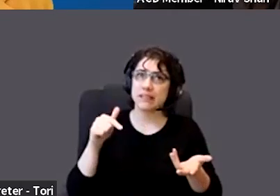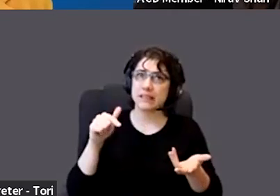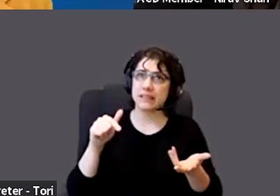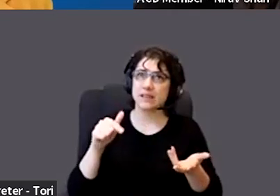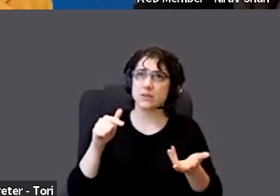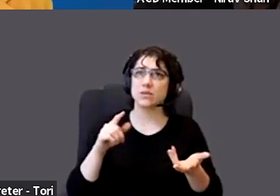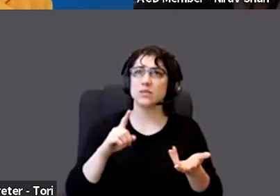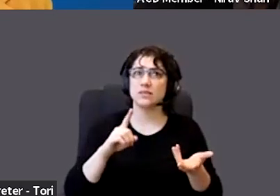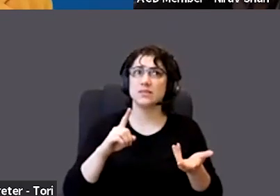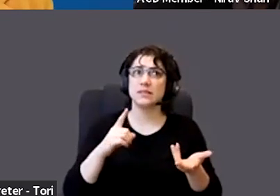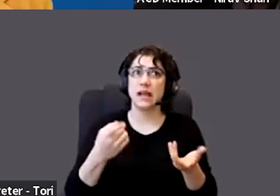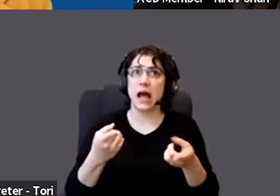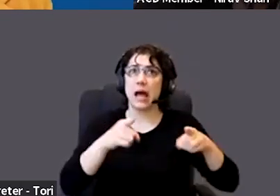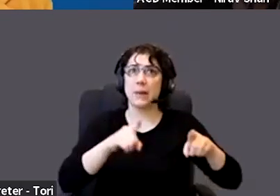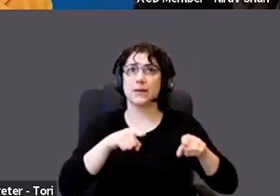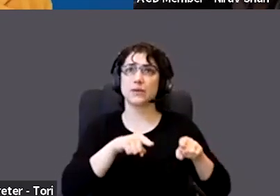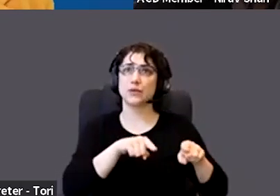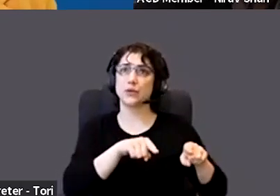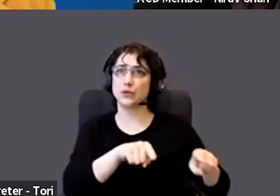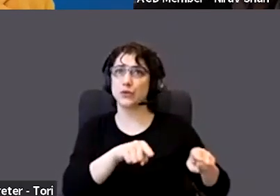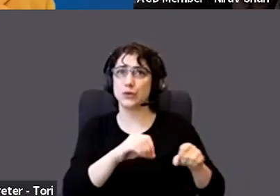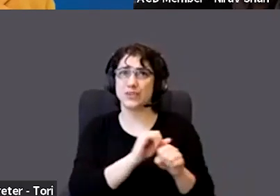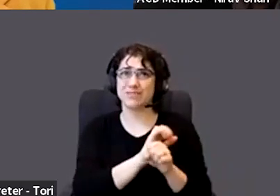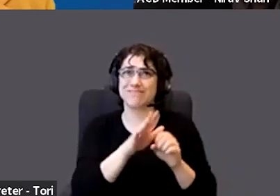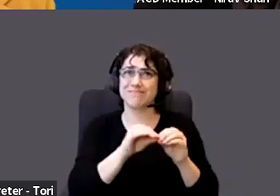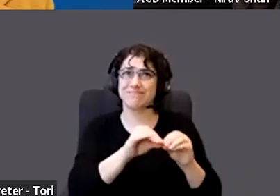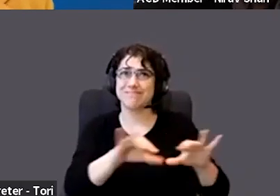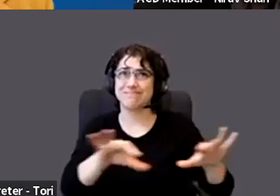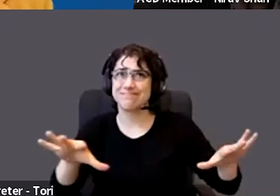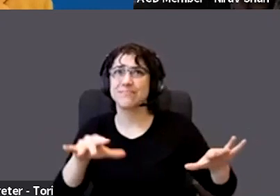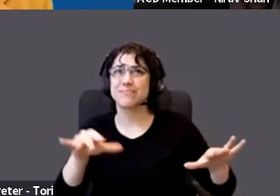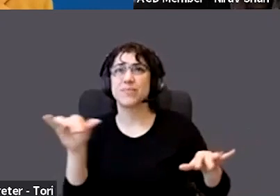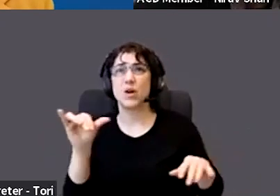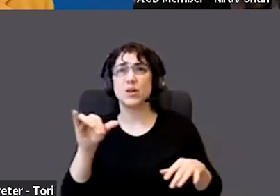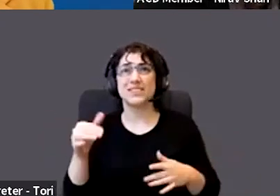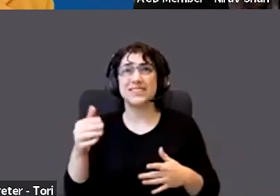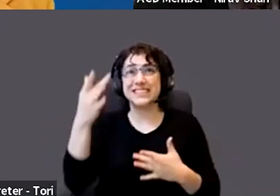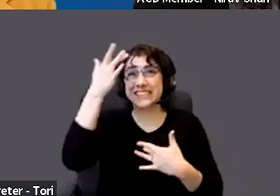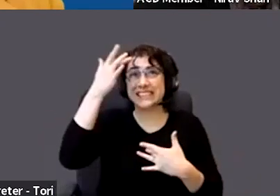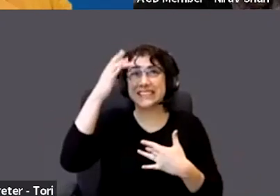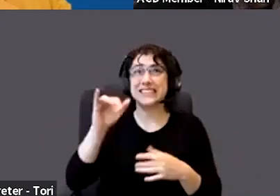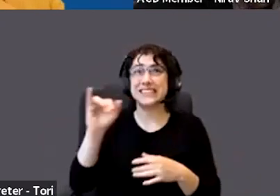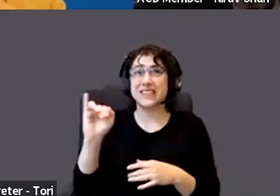of a pandemic, this resource is intended to be both for infectious and noninfectious forecasting, just as you assess